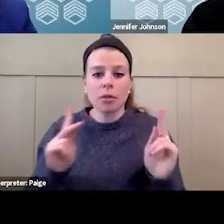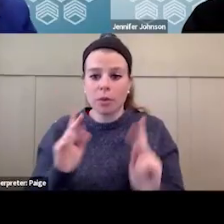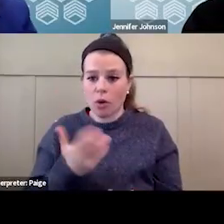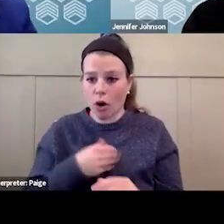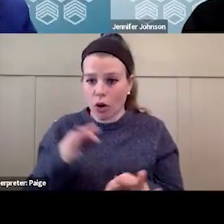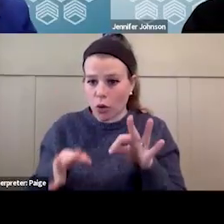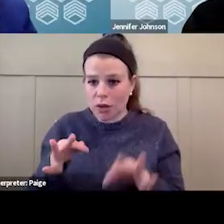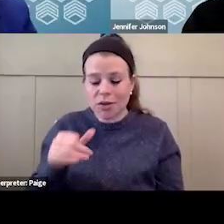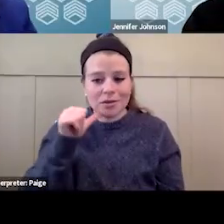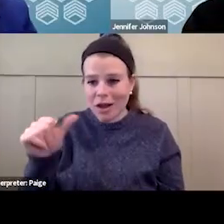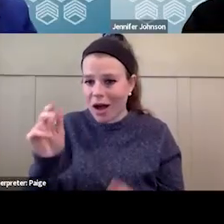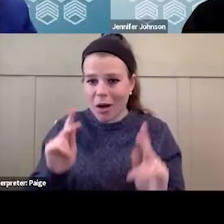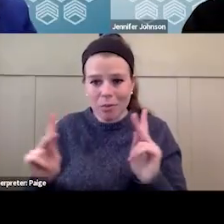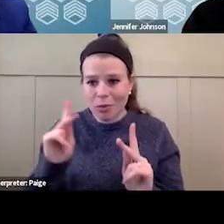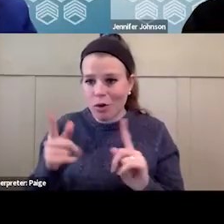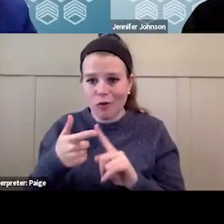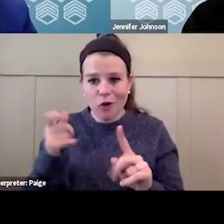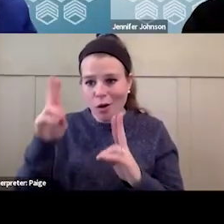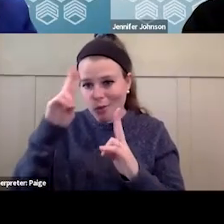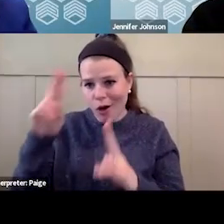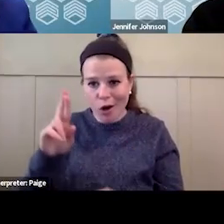who were on the honor roll, on the high honor roll when they were in school.